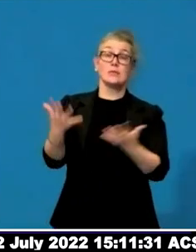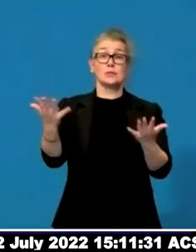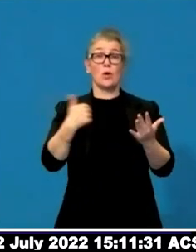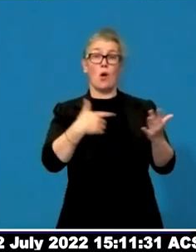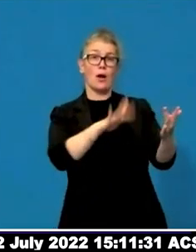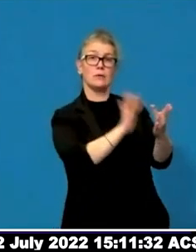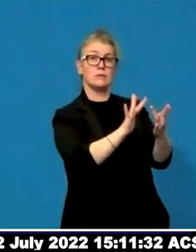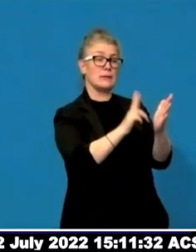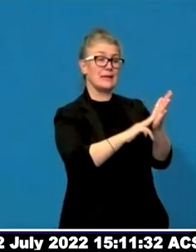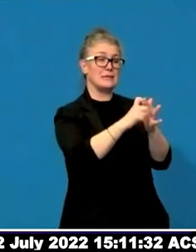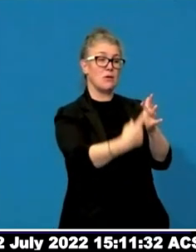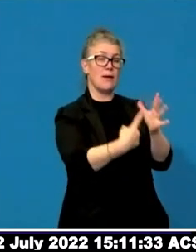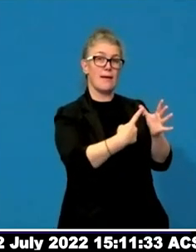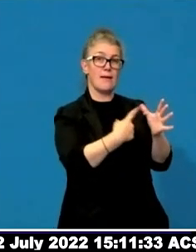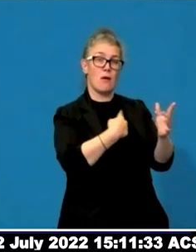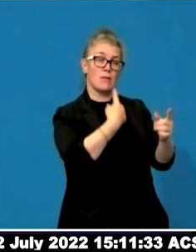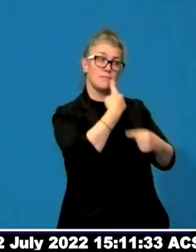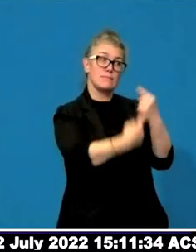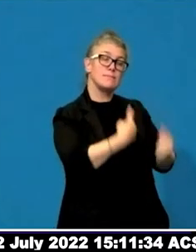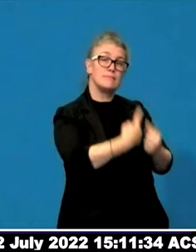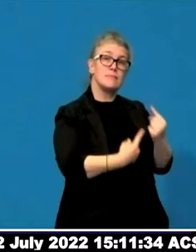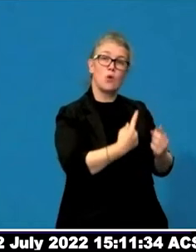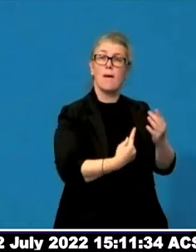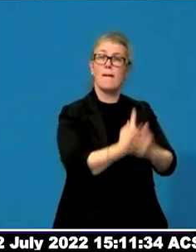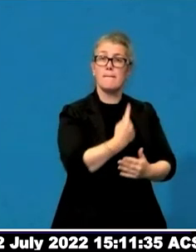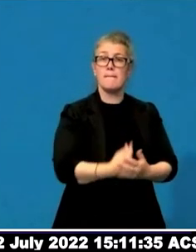spoken to them, nothing came of that.